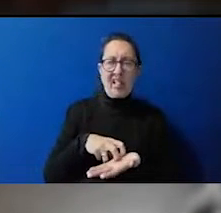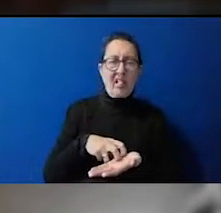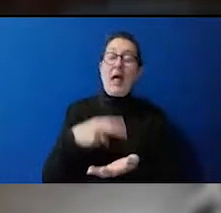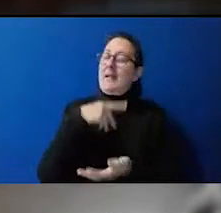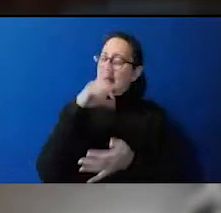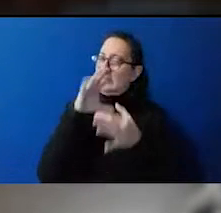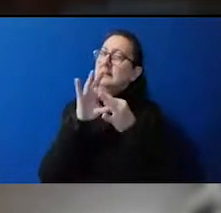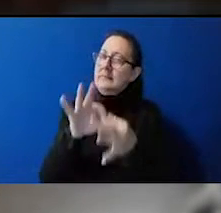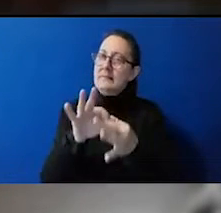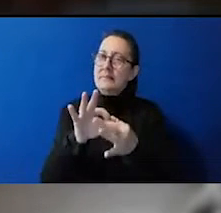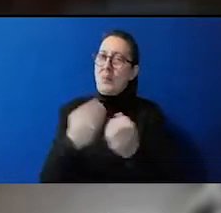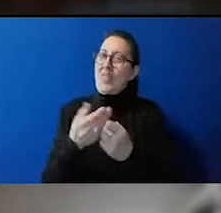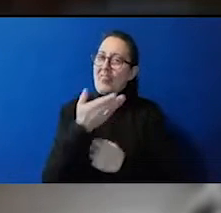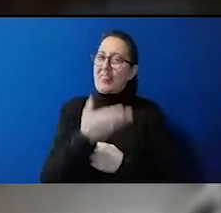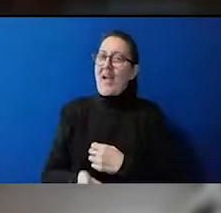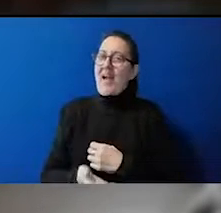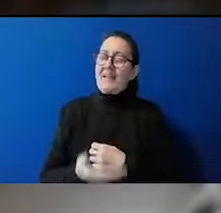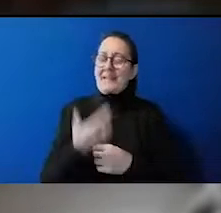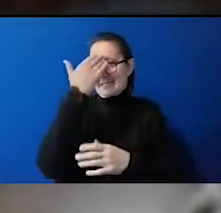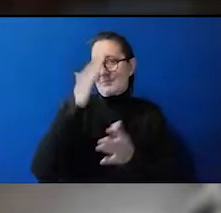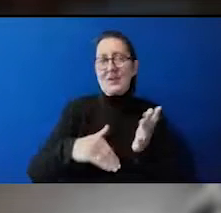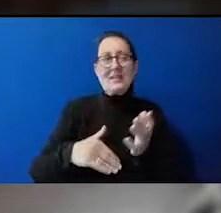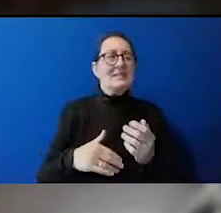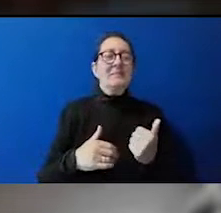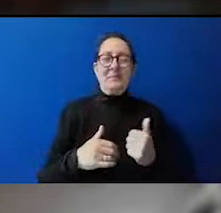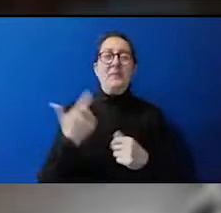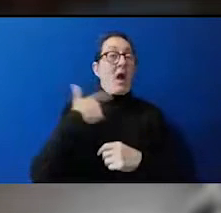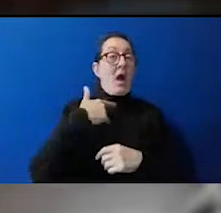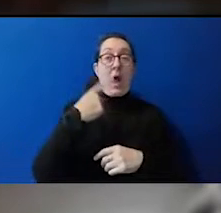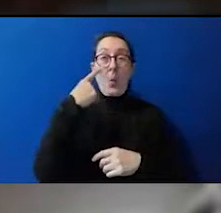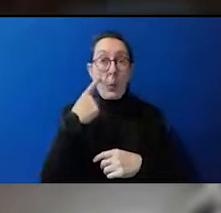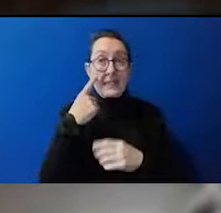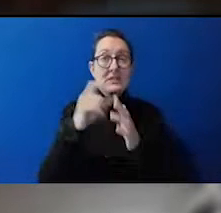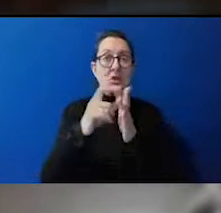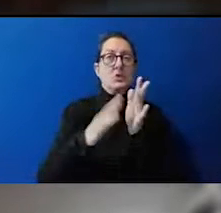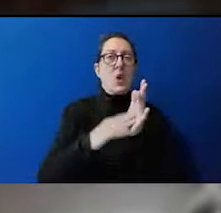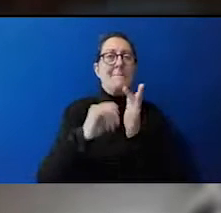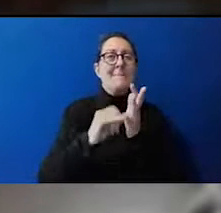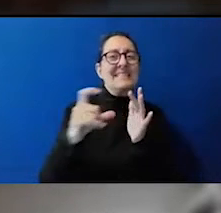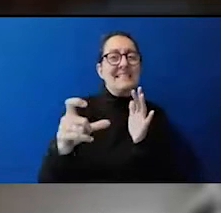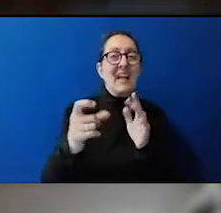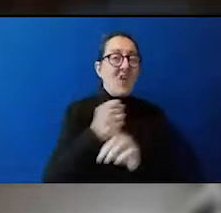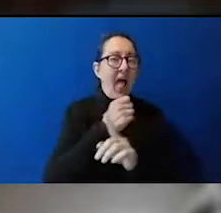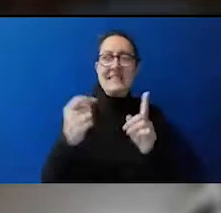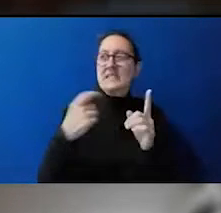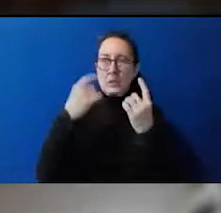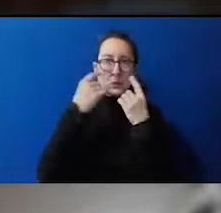growing up I was witnessing domestic violence I saw Addiction in the home um and came from a